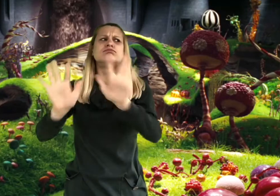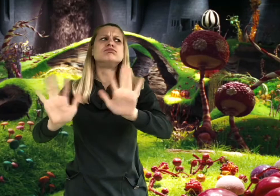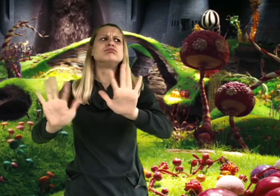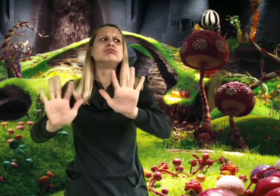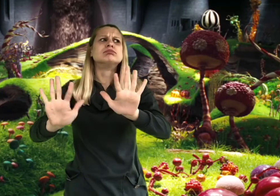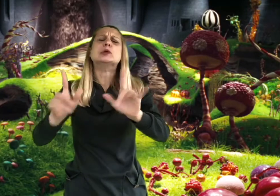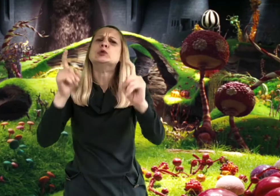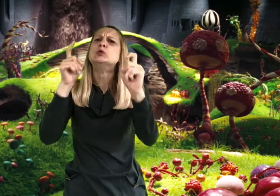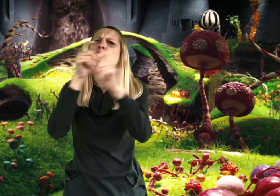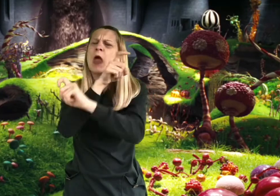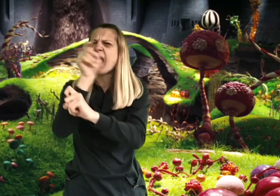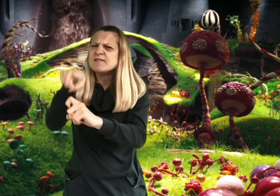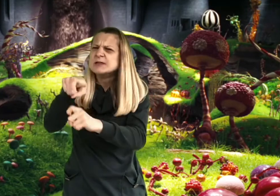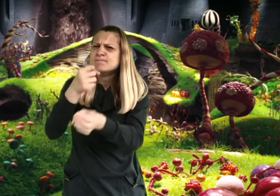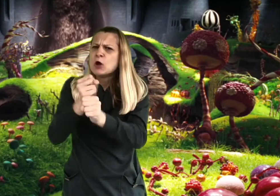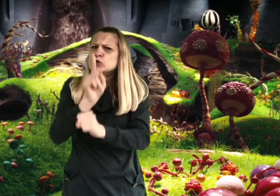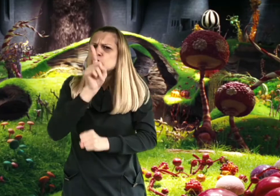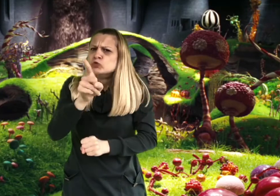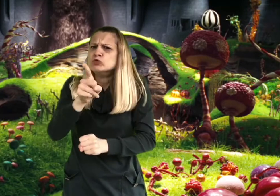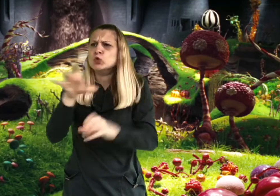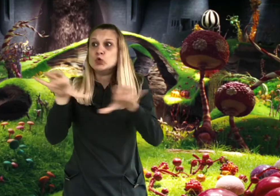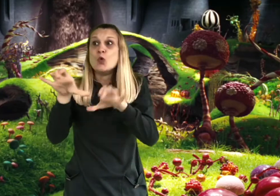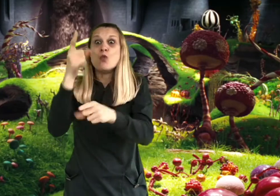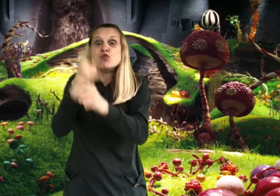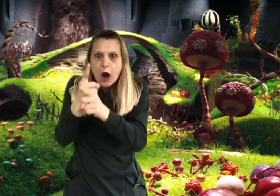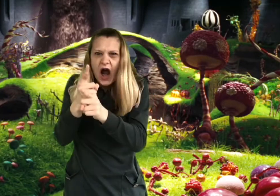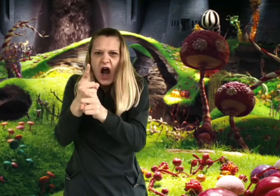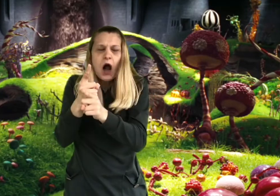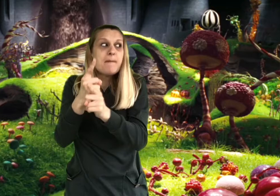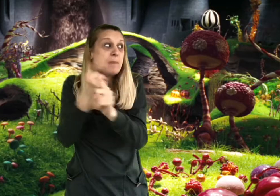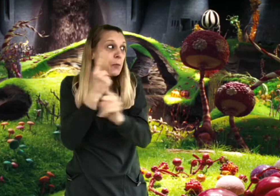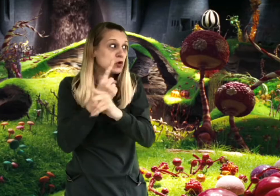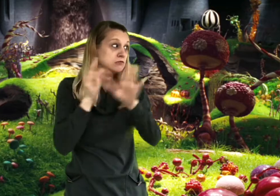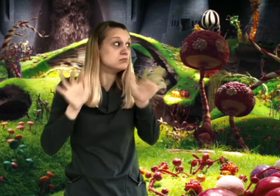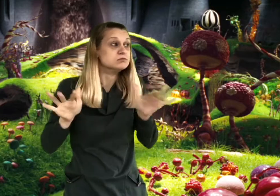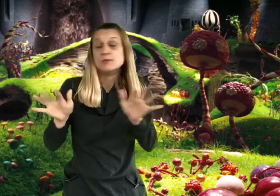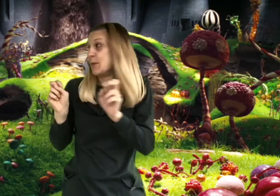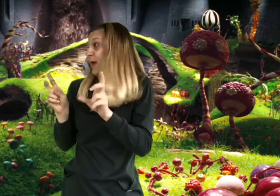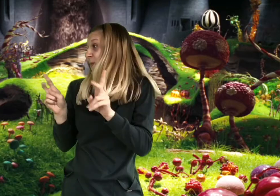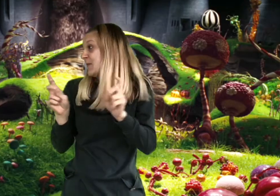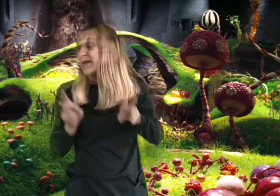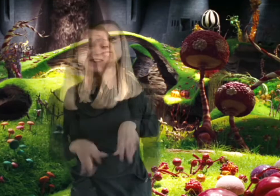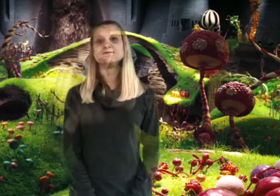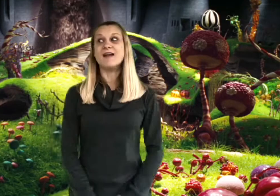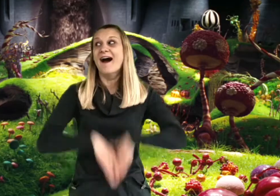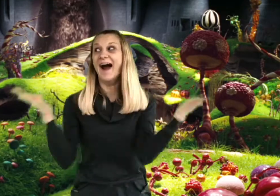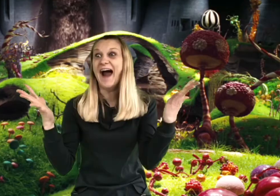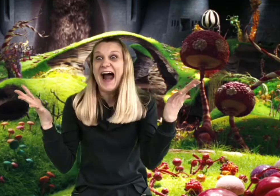It is a complicated progress... it’s the only way to do it properly! The only way!"